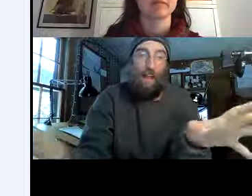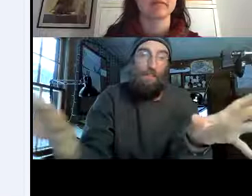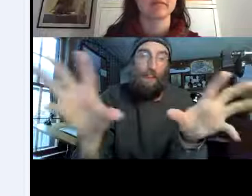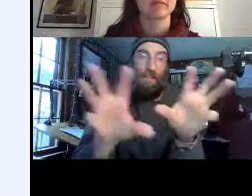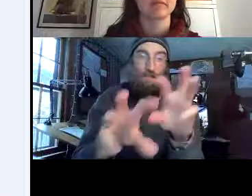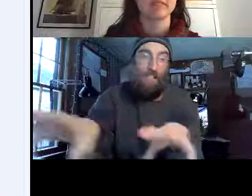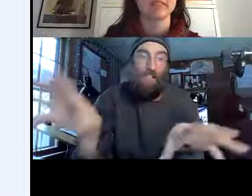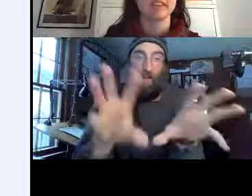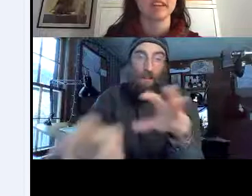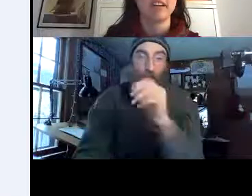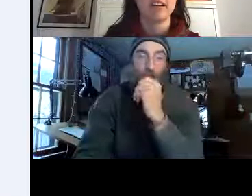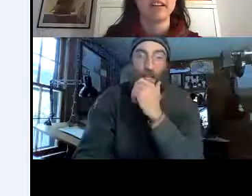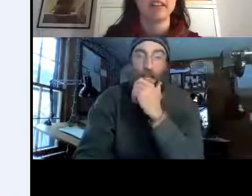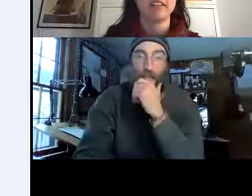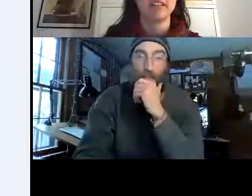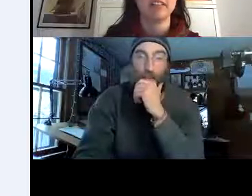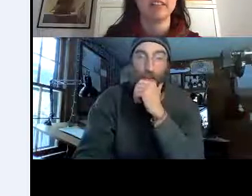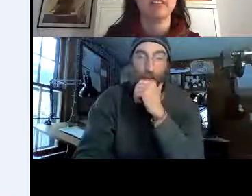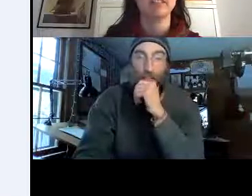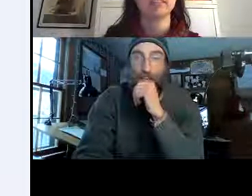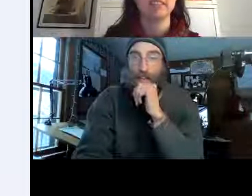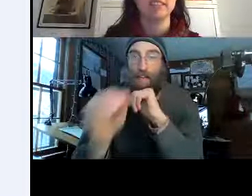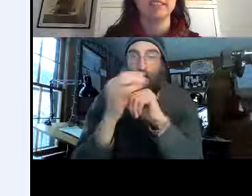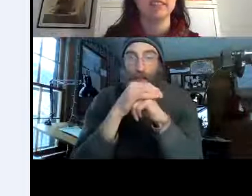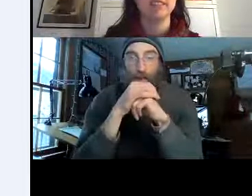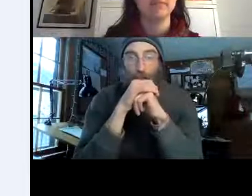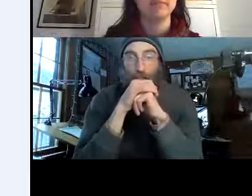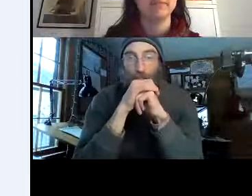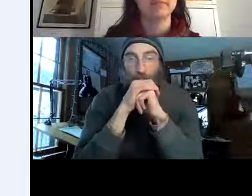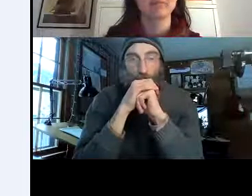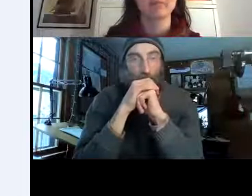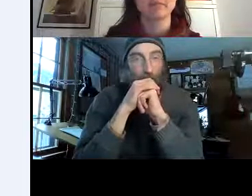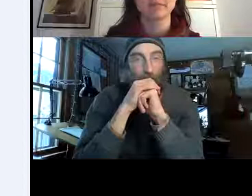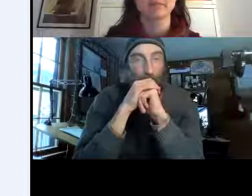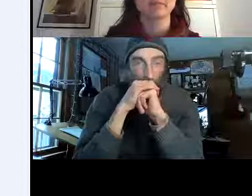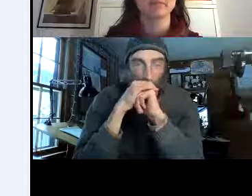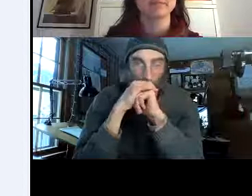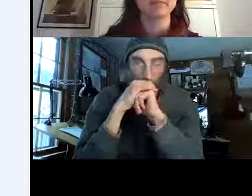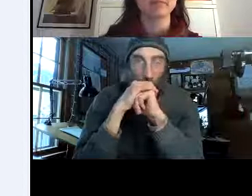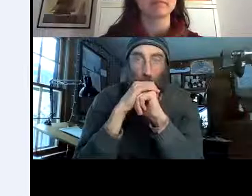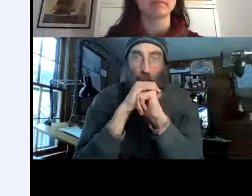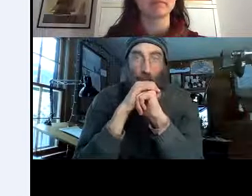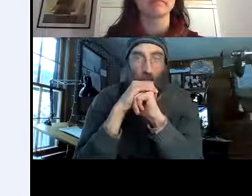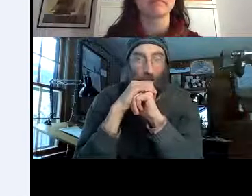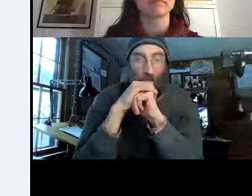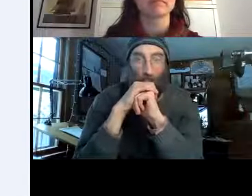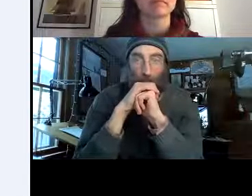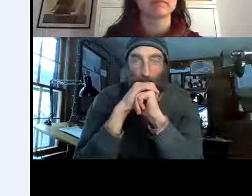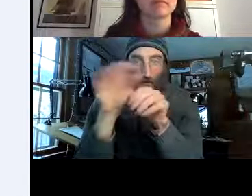But you have to kind of assemble them from lots of different sources. And one of the sources I'm using here, they are-- here's the regiment,